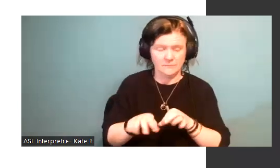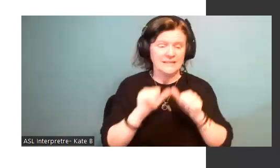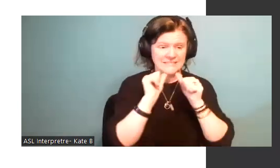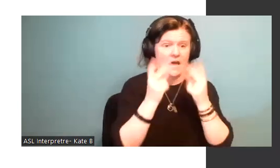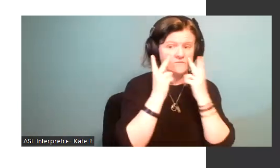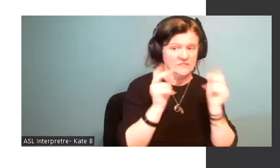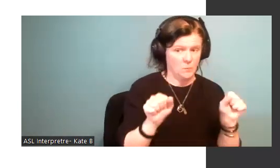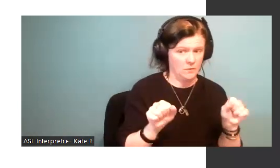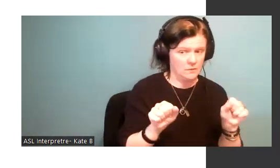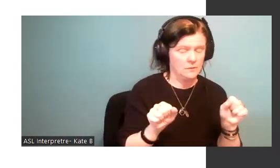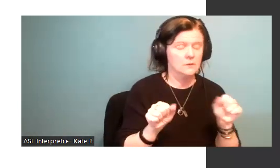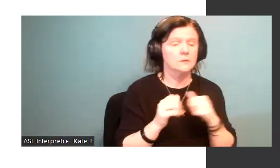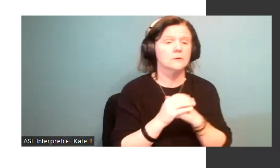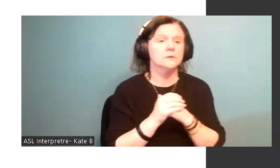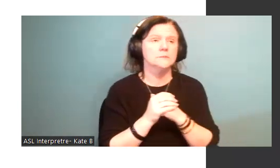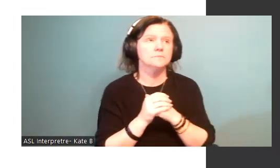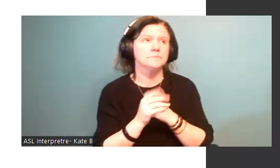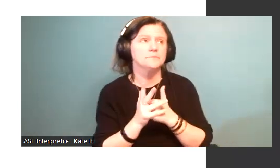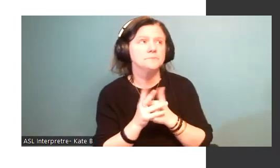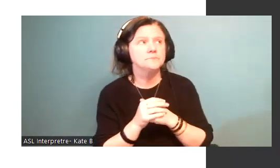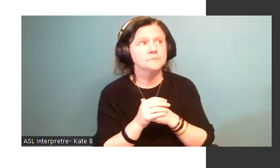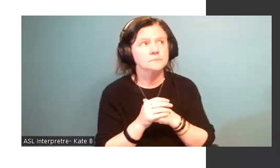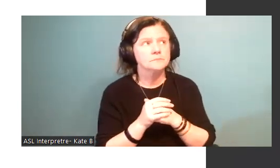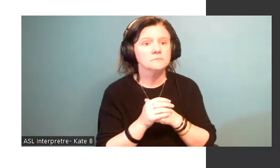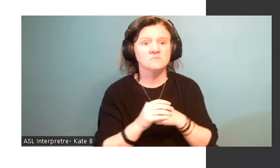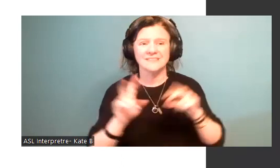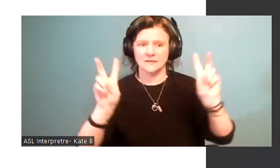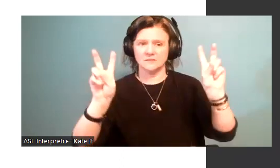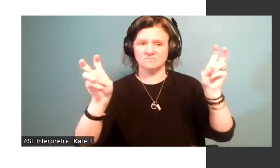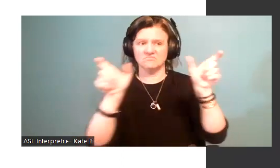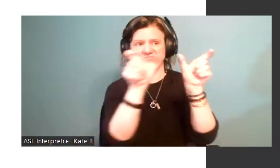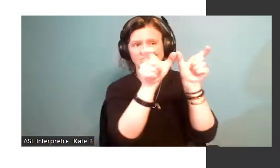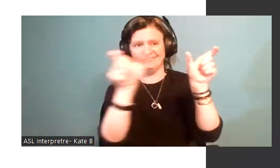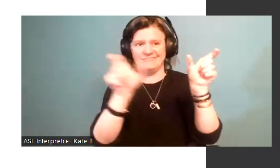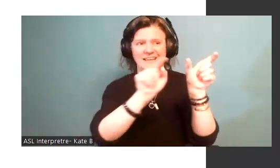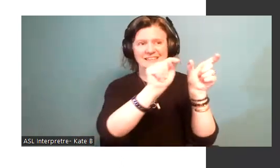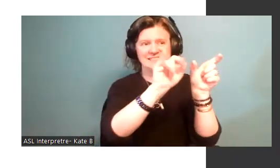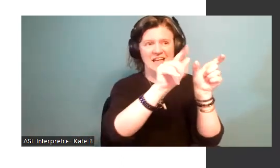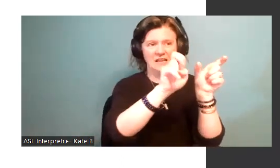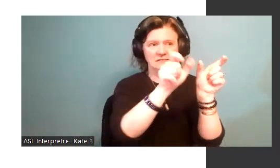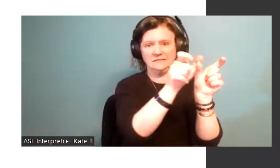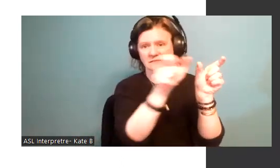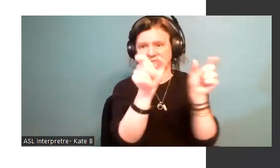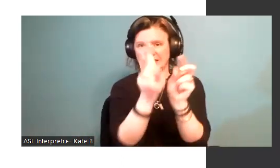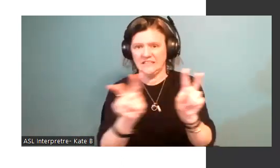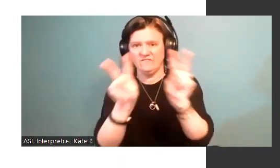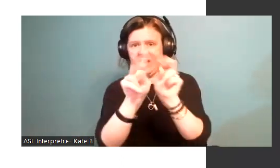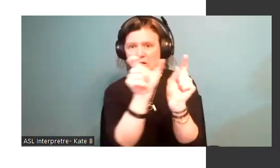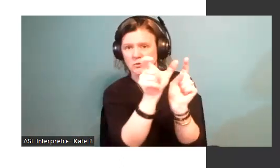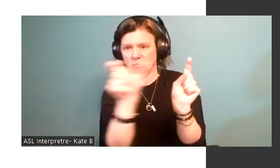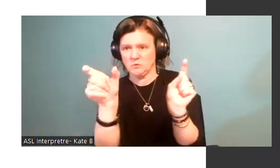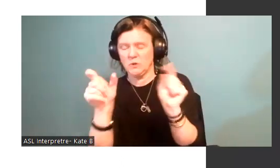accessible names. Label only applies to the first